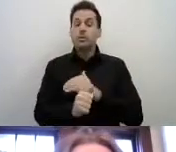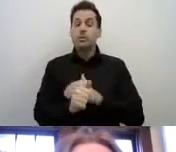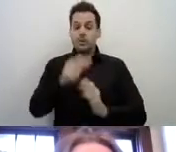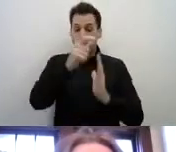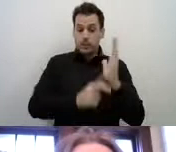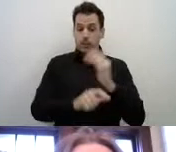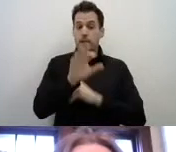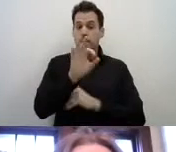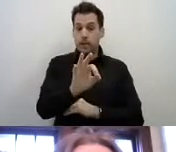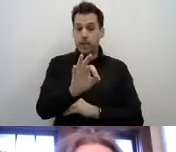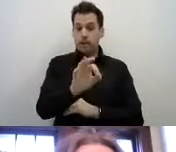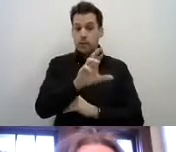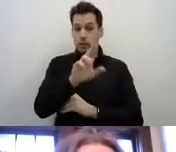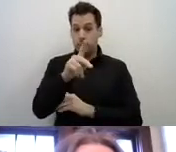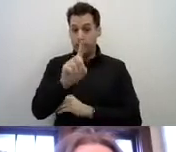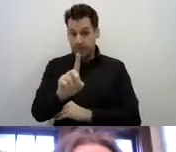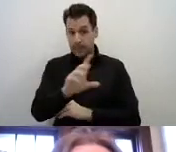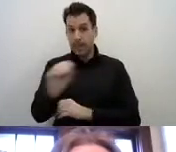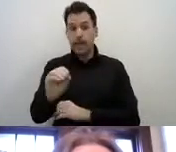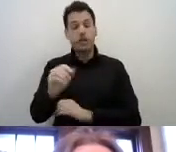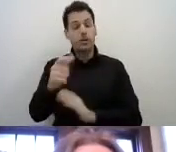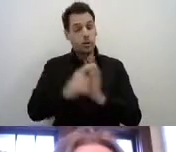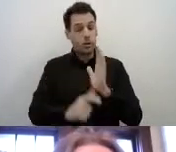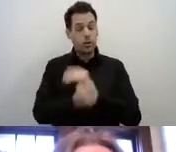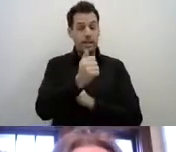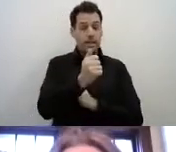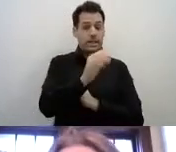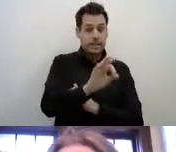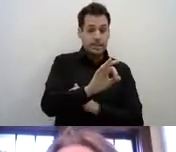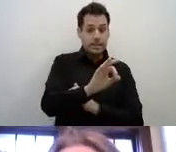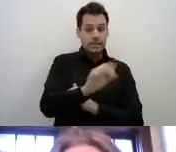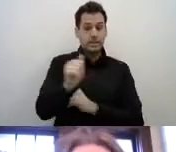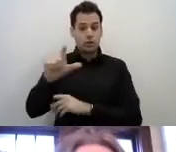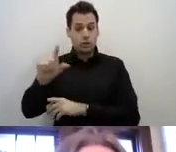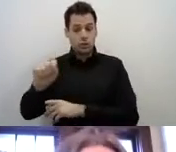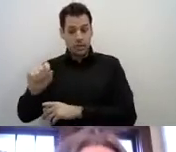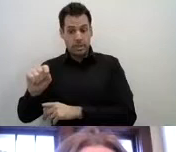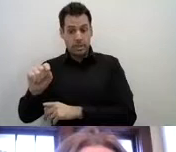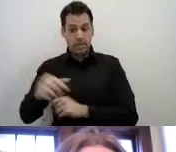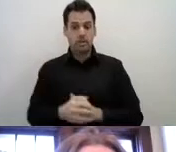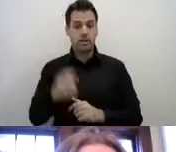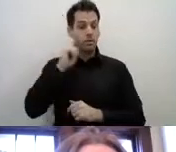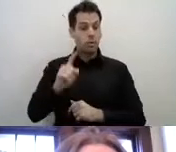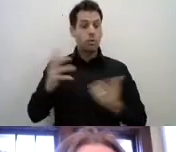and articles 18 and 20 which target liberty of movement and personal mobility for example